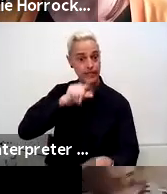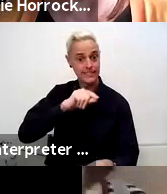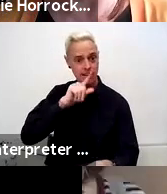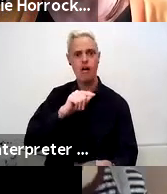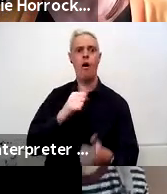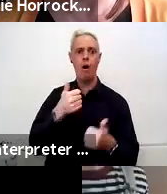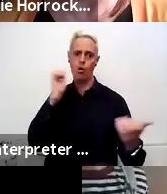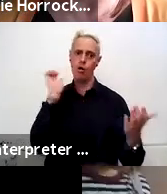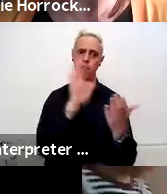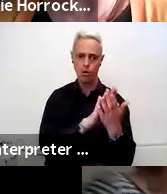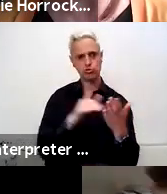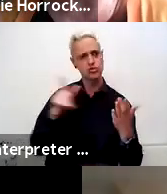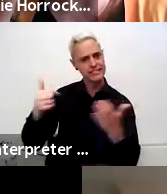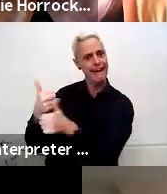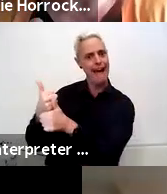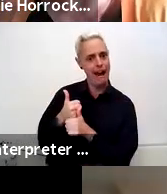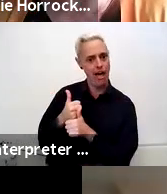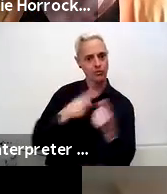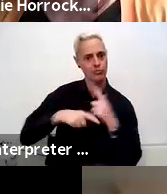trust Melanie, she is our ally.